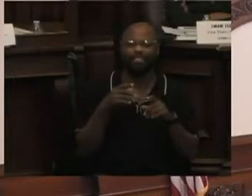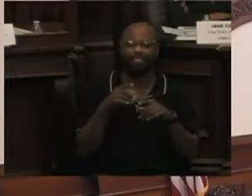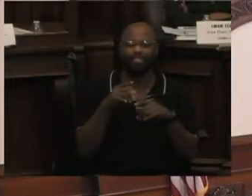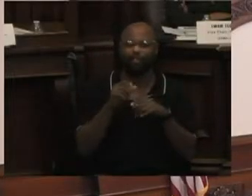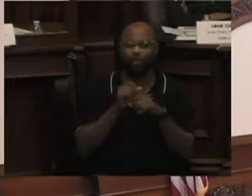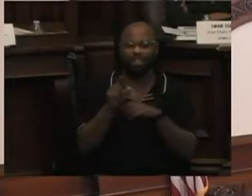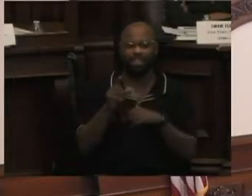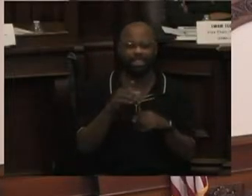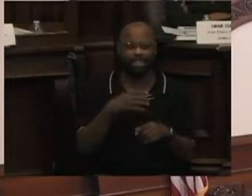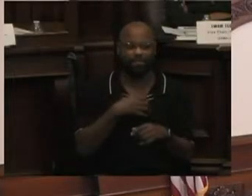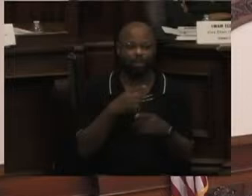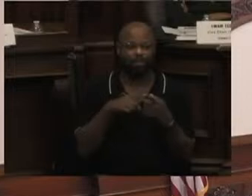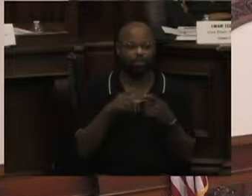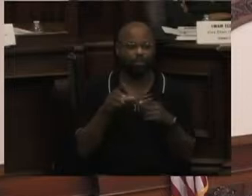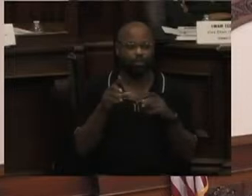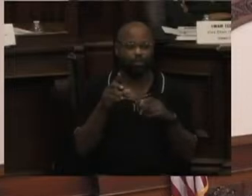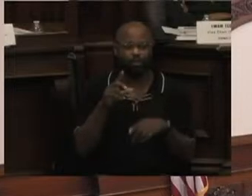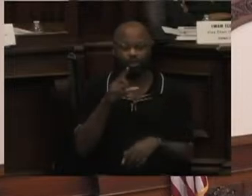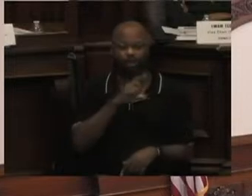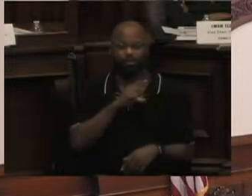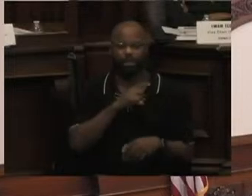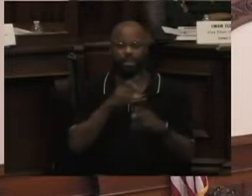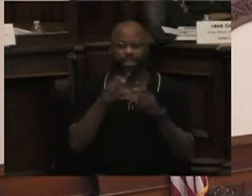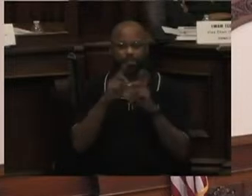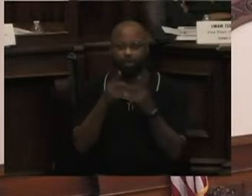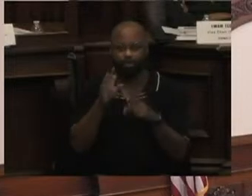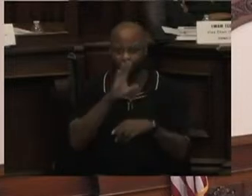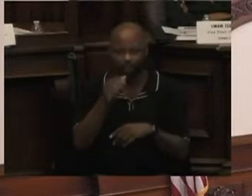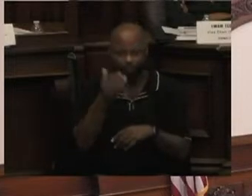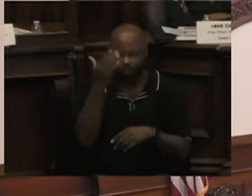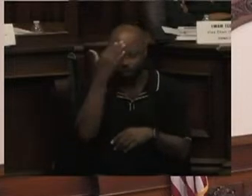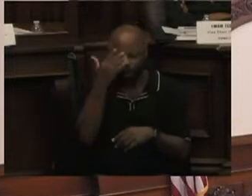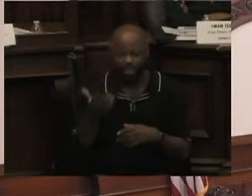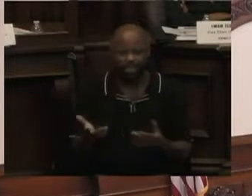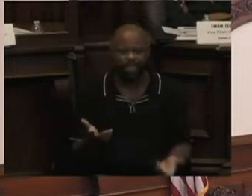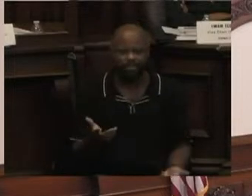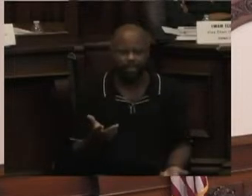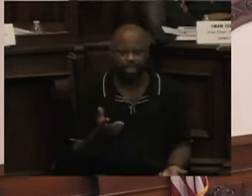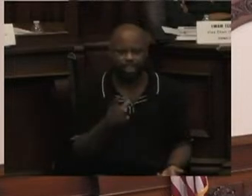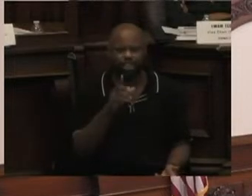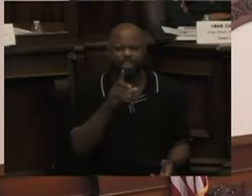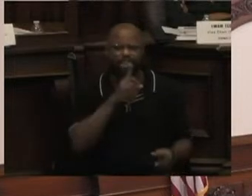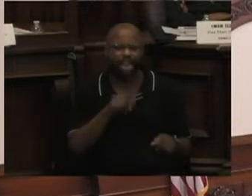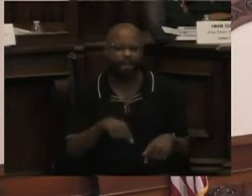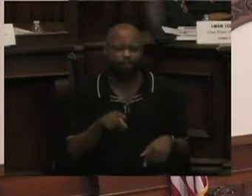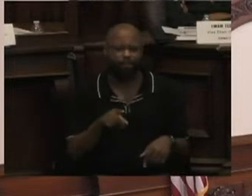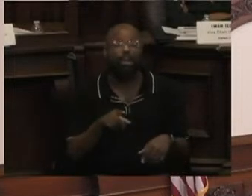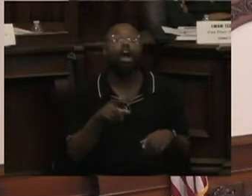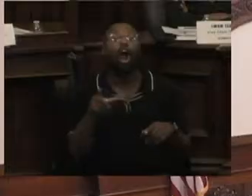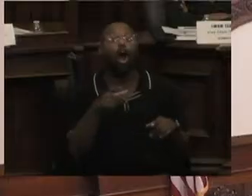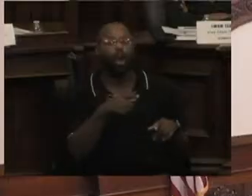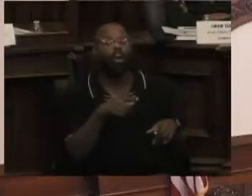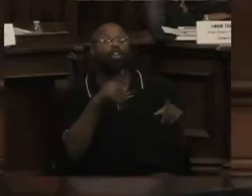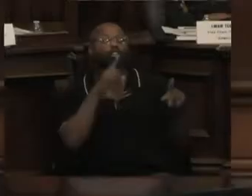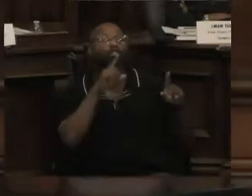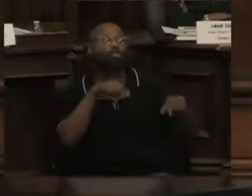was the fact that you indicated that when you send complaints over to the police department,